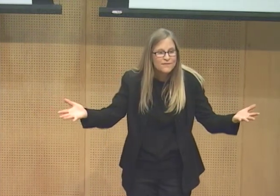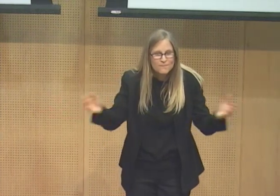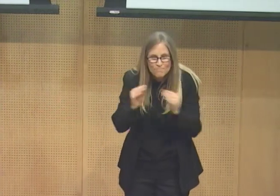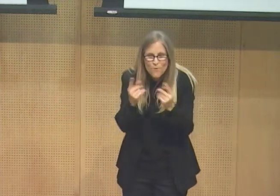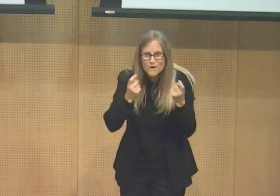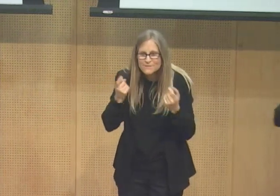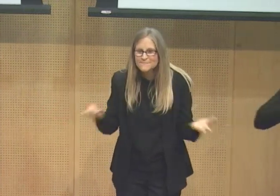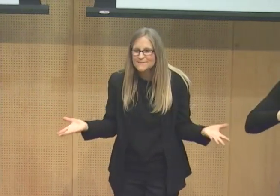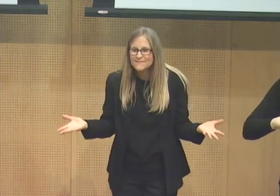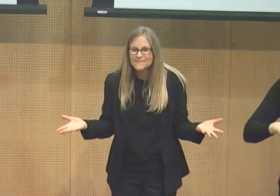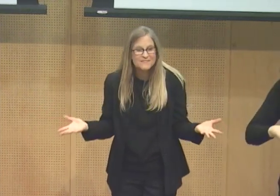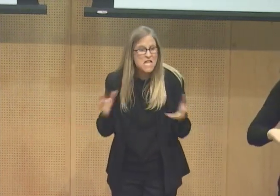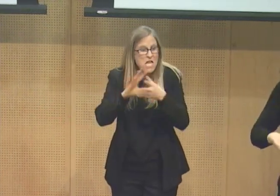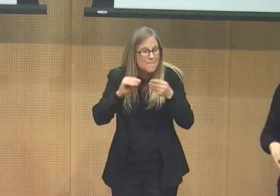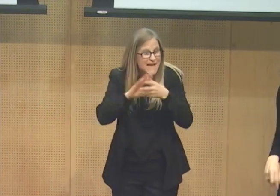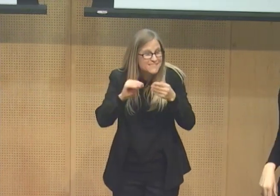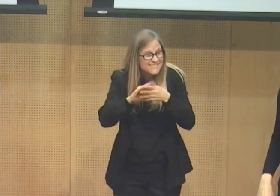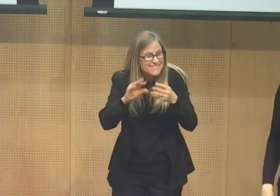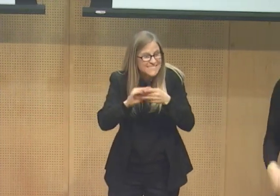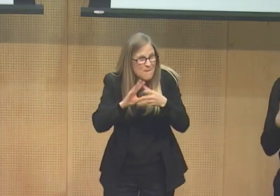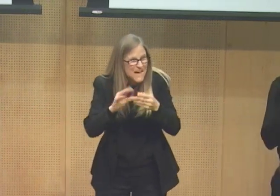Any other questions while we have a few minutes?